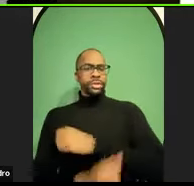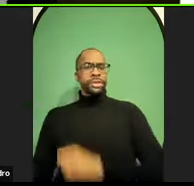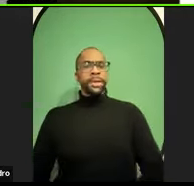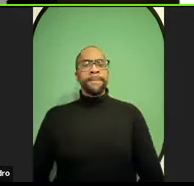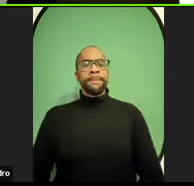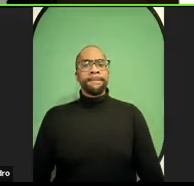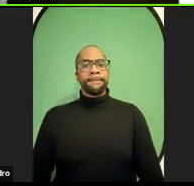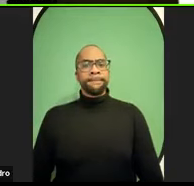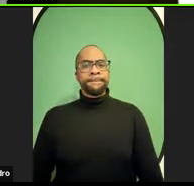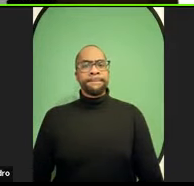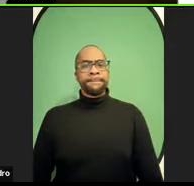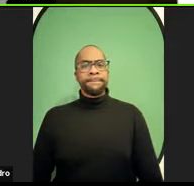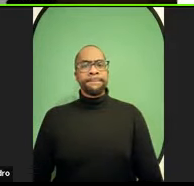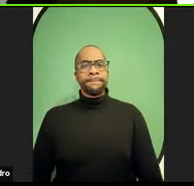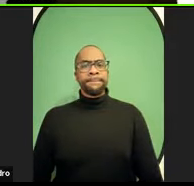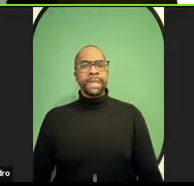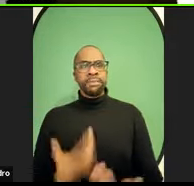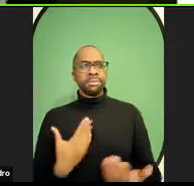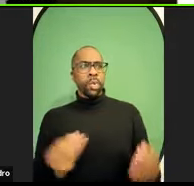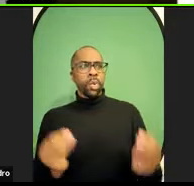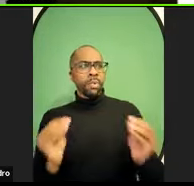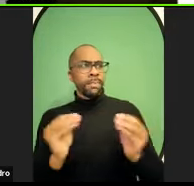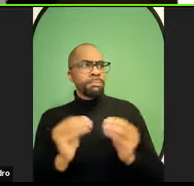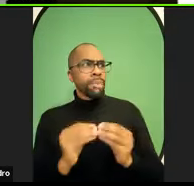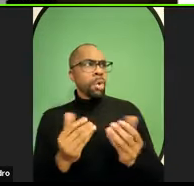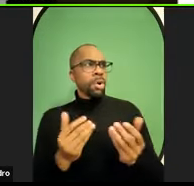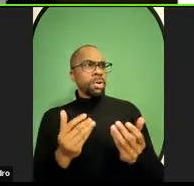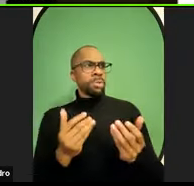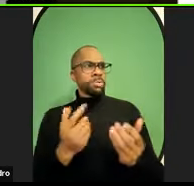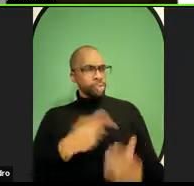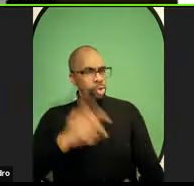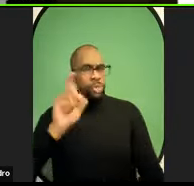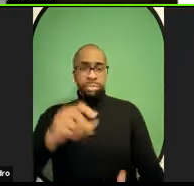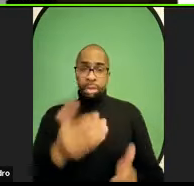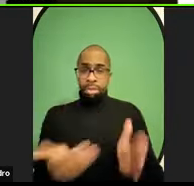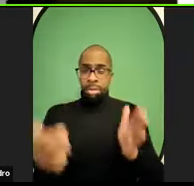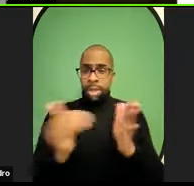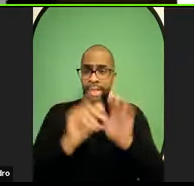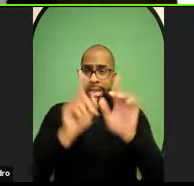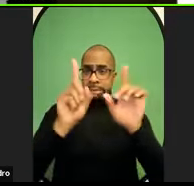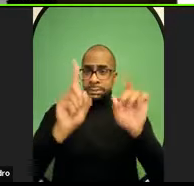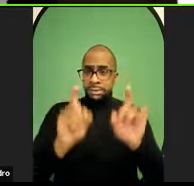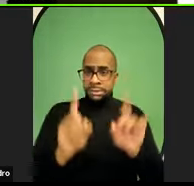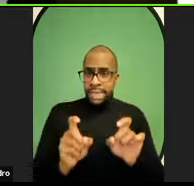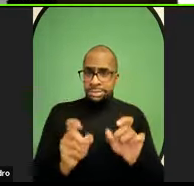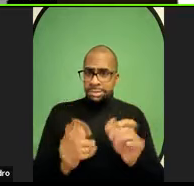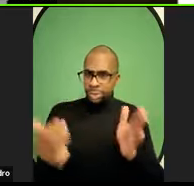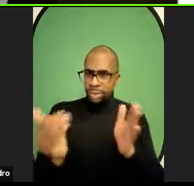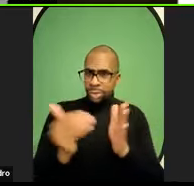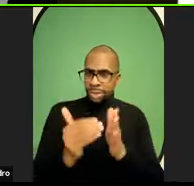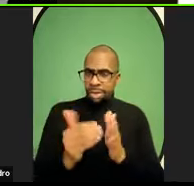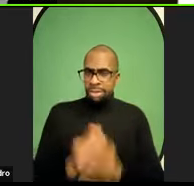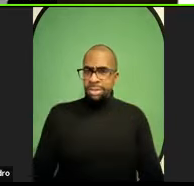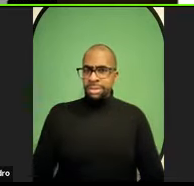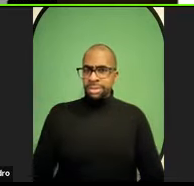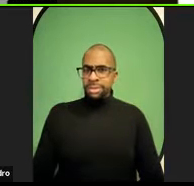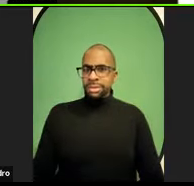based on the infection rates. Do you think there's a Do you think there's added incentive Do you think there's added incentive to do another test app. after the travel tested